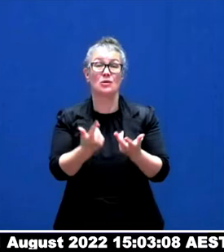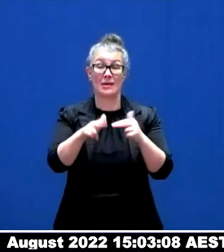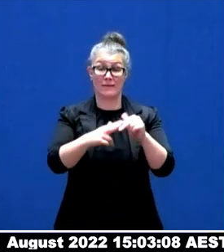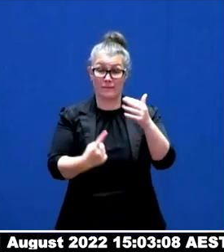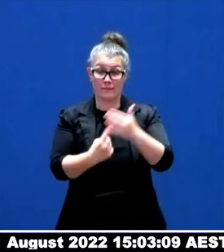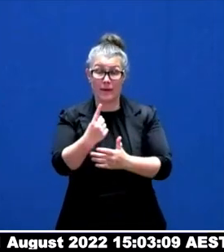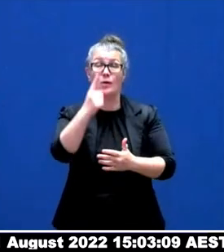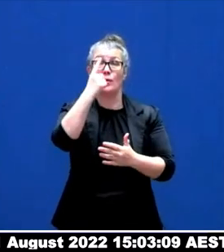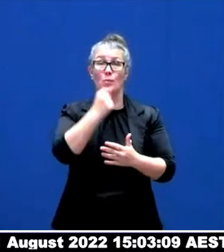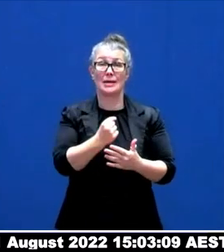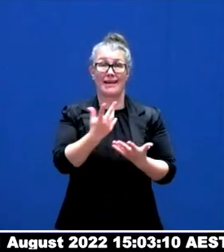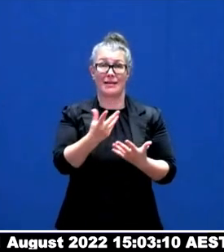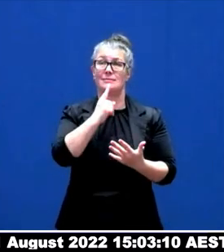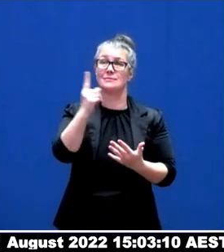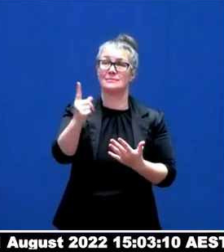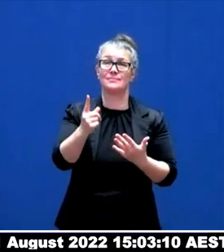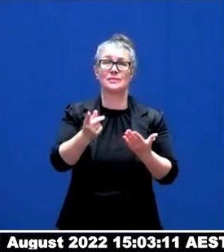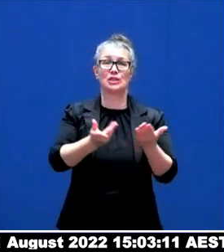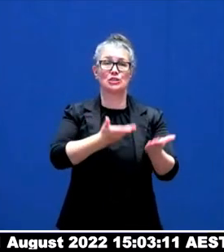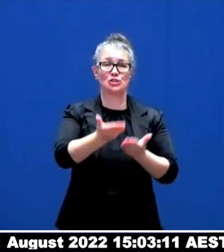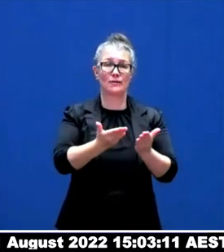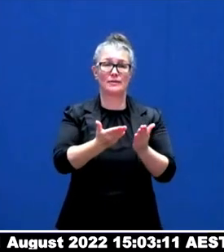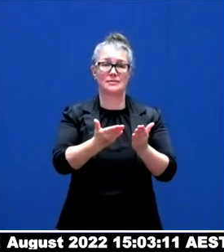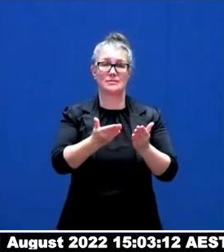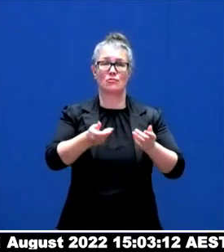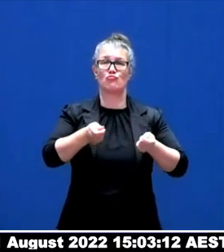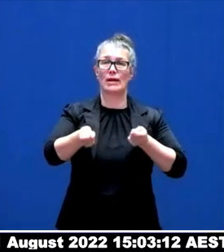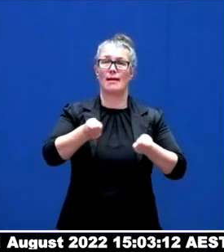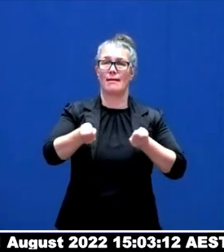Regulator who regulates the SRSs in Victoria, as well as the Quality and